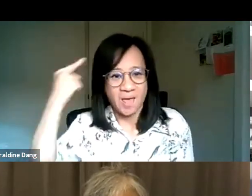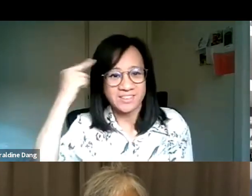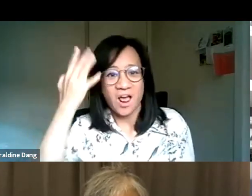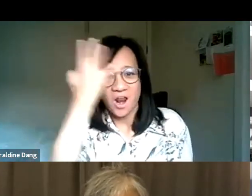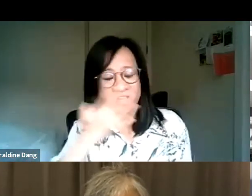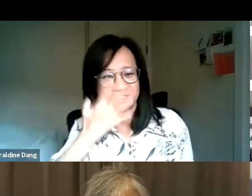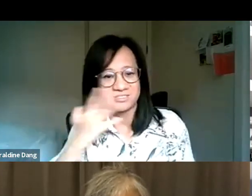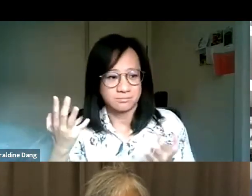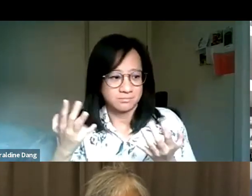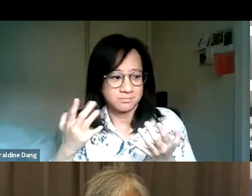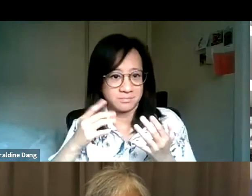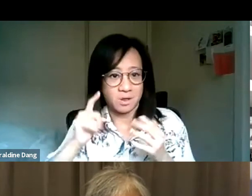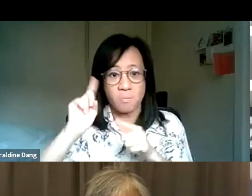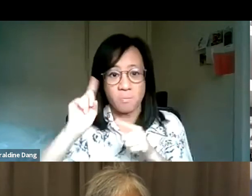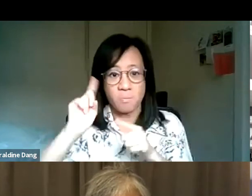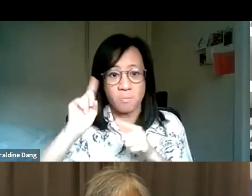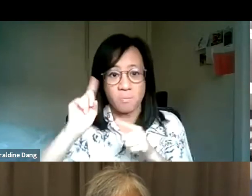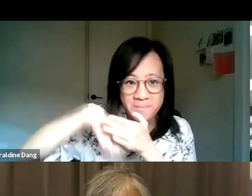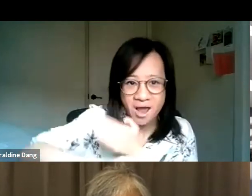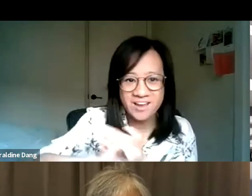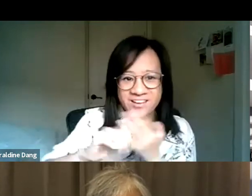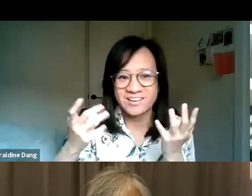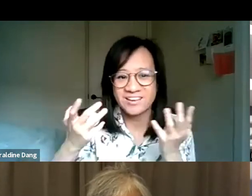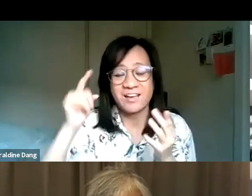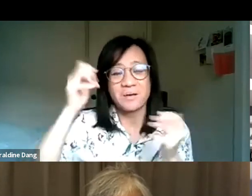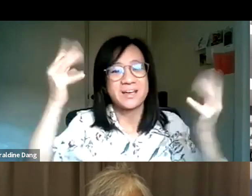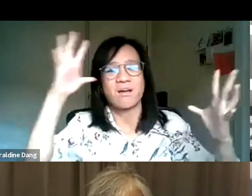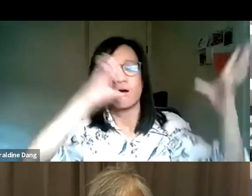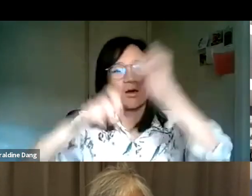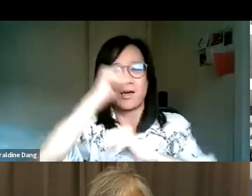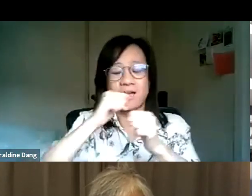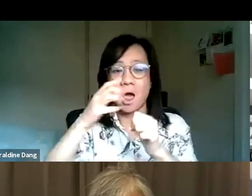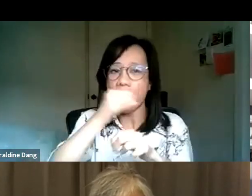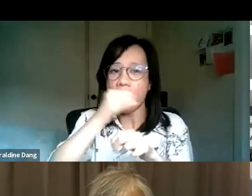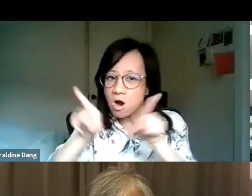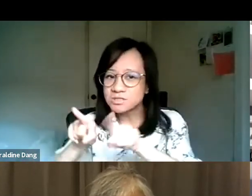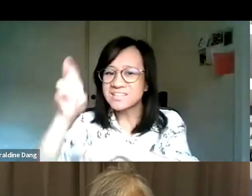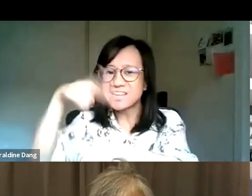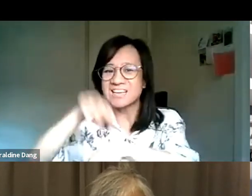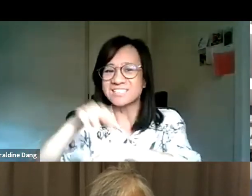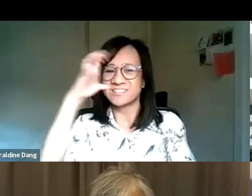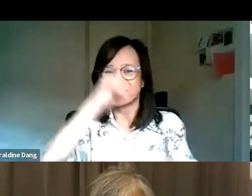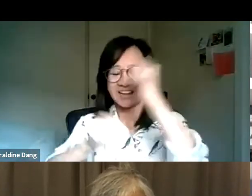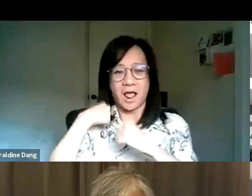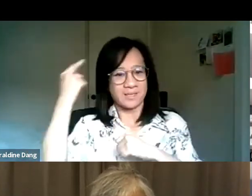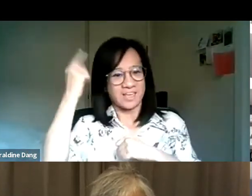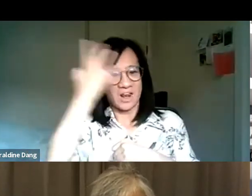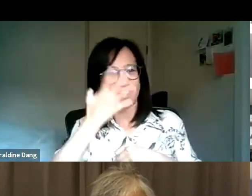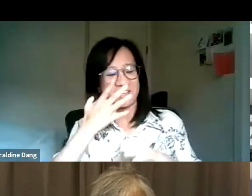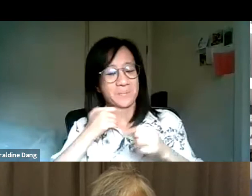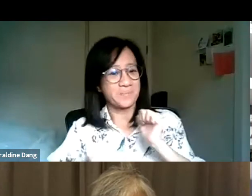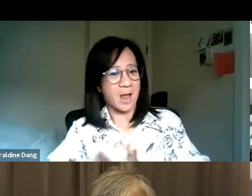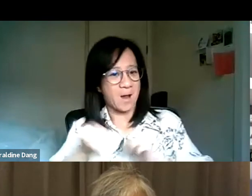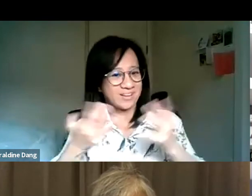used to being around a lot of diversity, so we all had different faces and different identities,